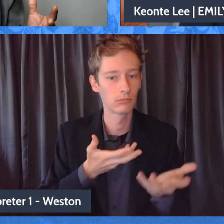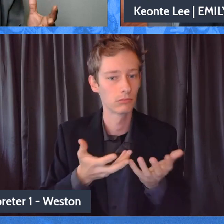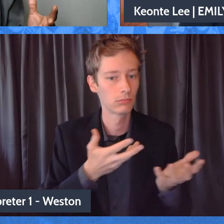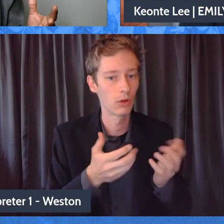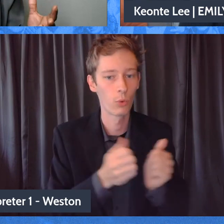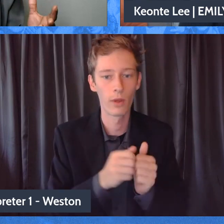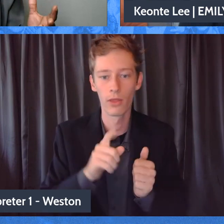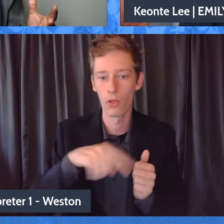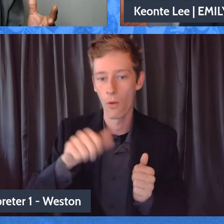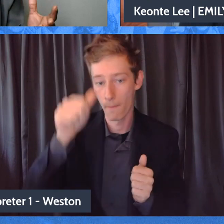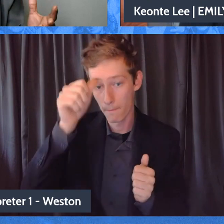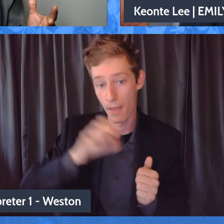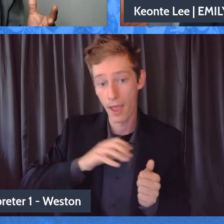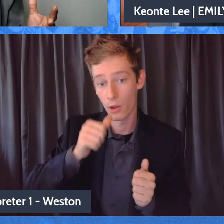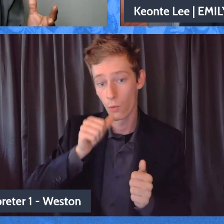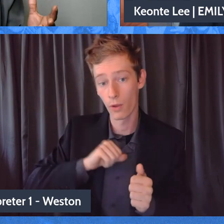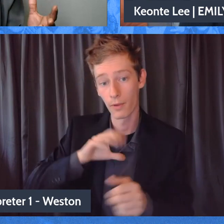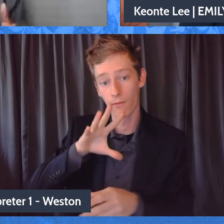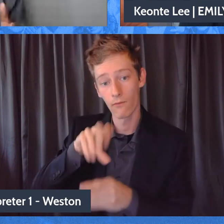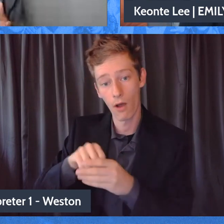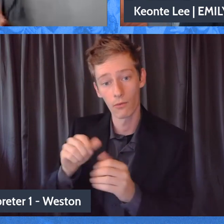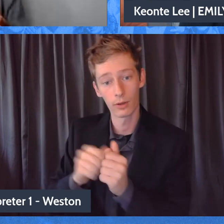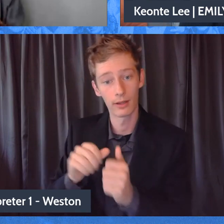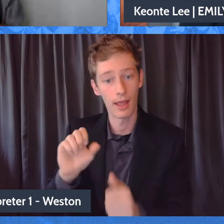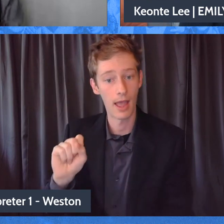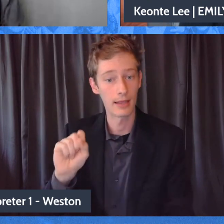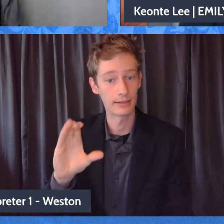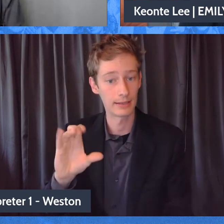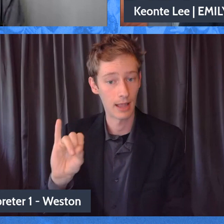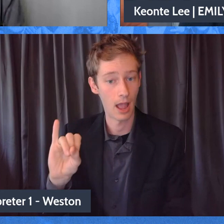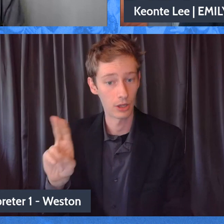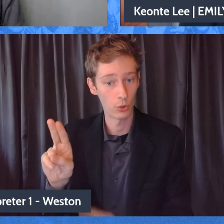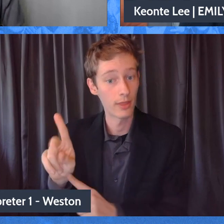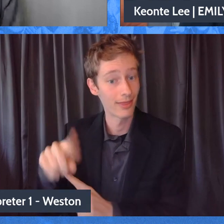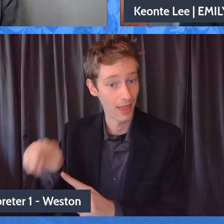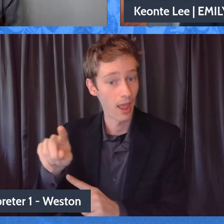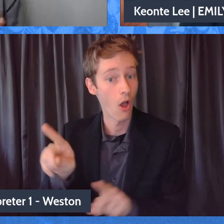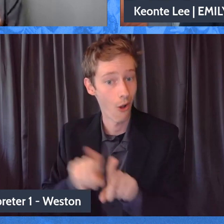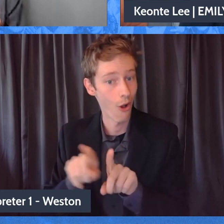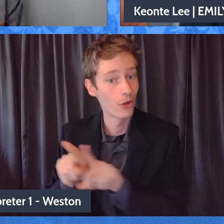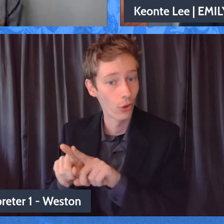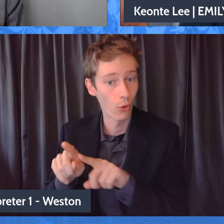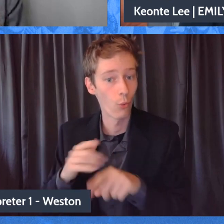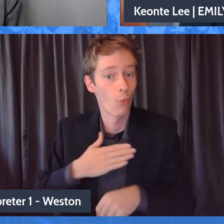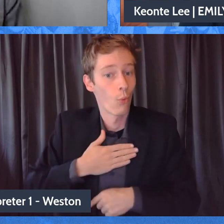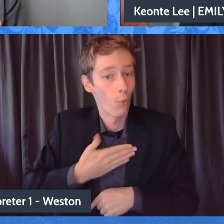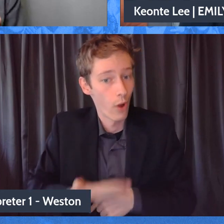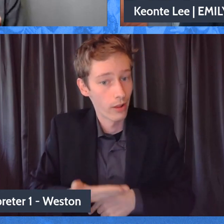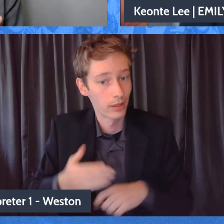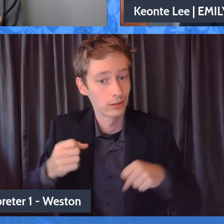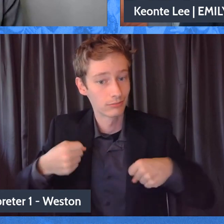where they were willing to sacrifice it all, willing to put their jobs at risk,